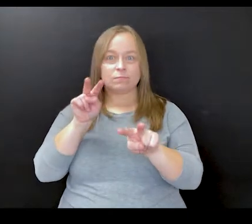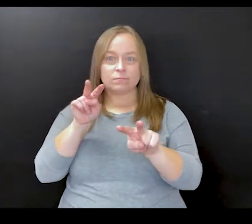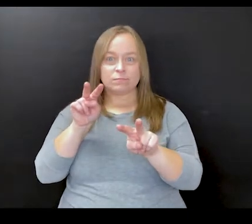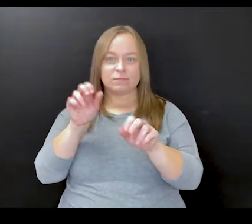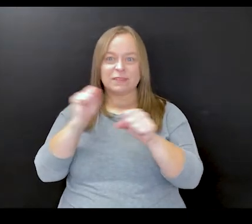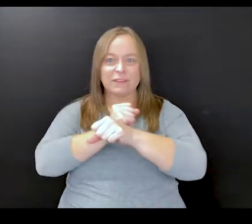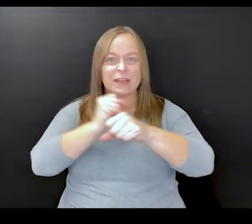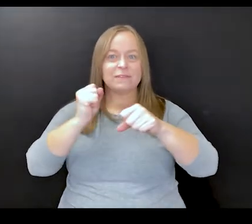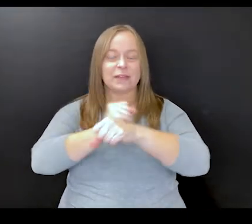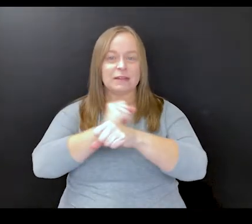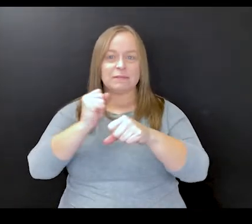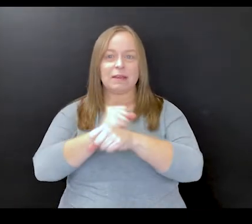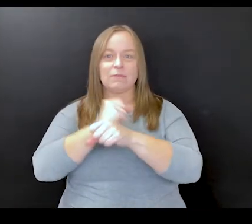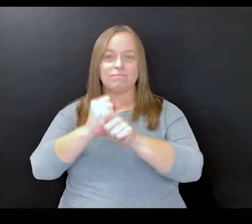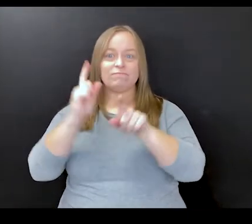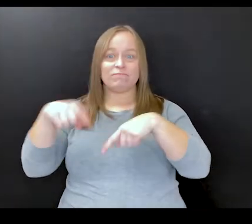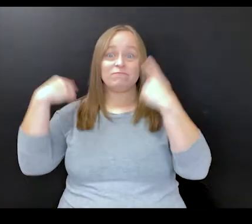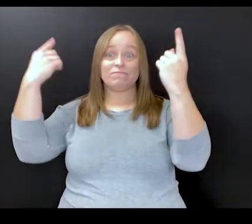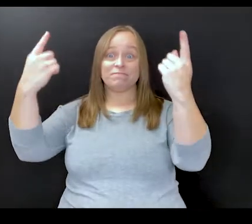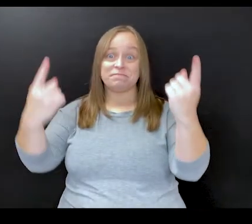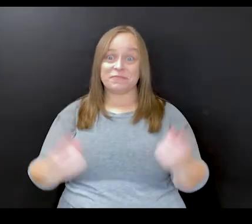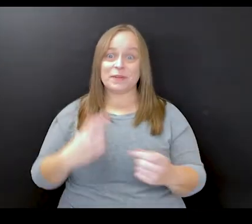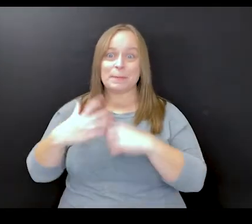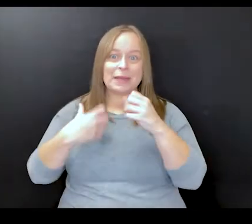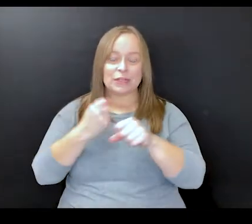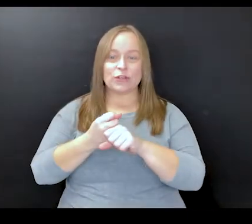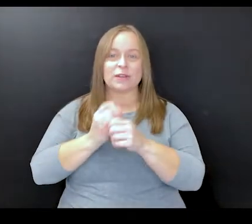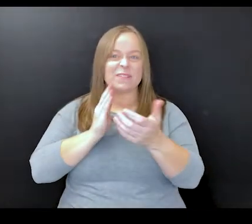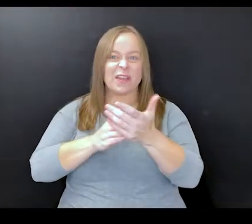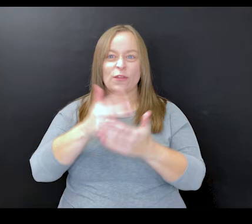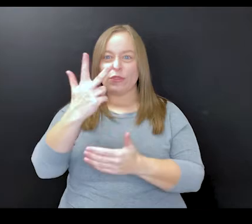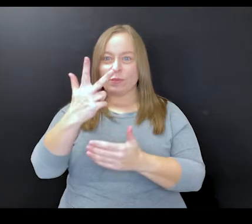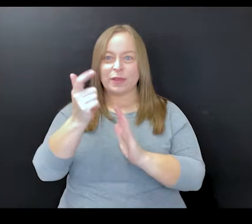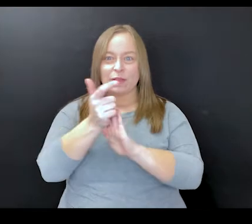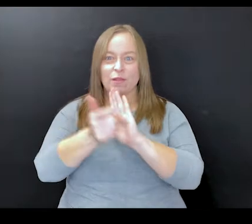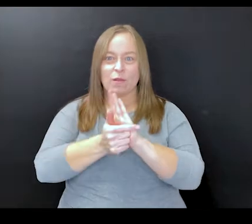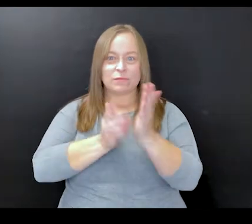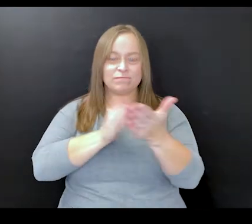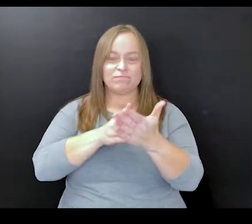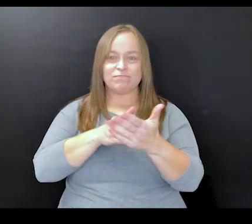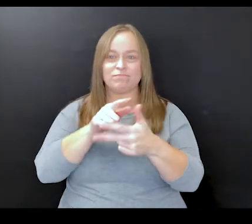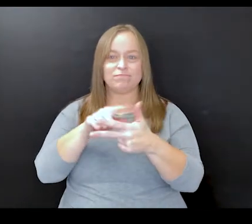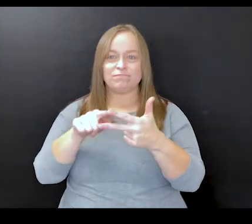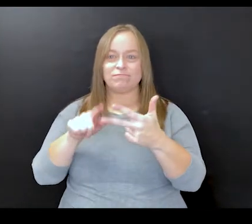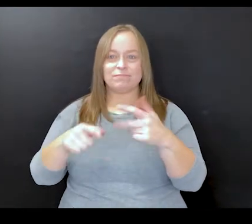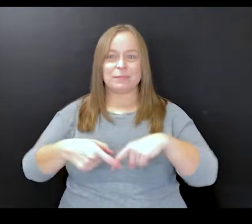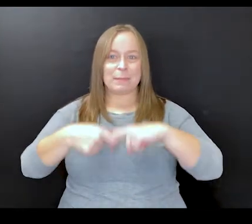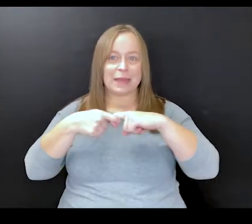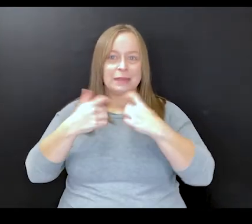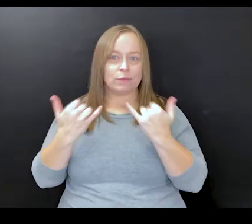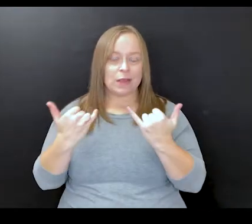and we had been fighting with them for years. And then we've had to file three lawsuits against them. Those cases are pending.